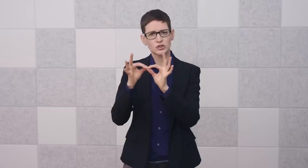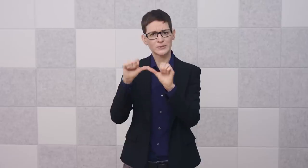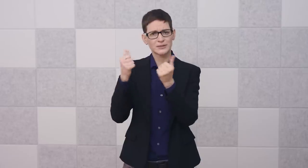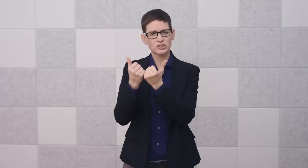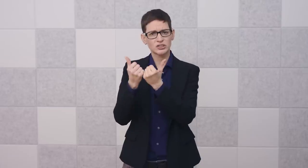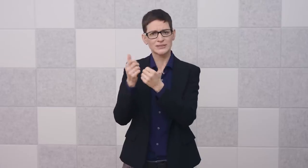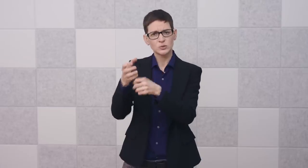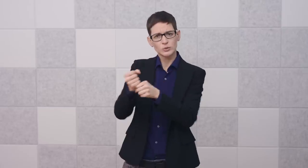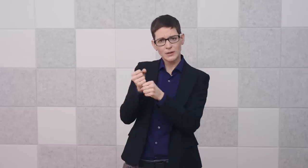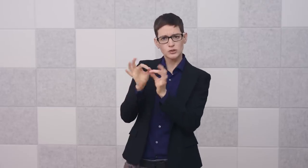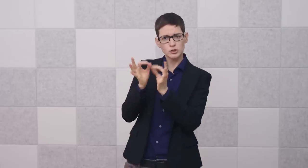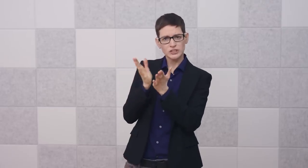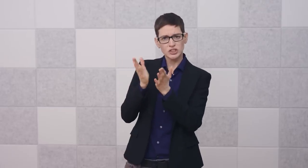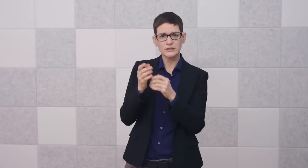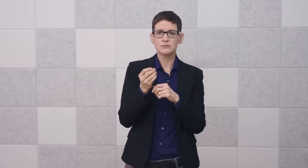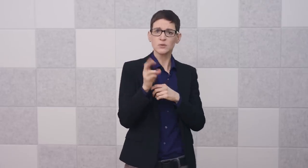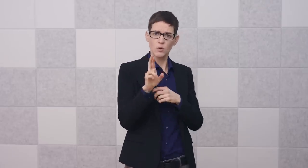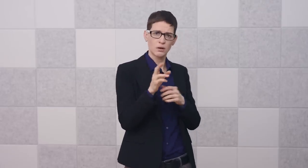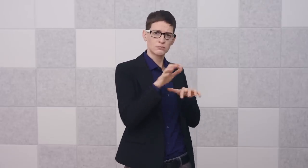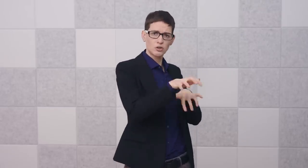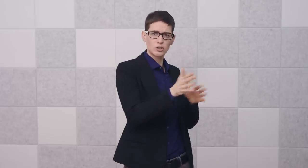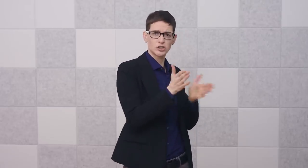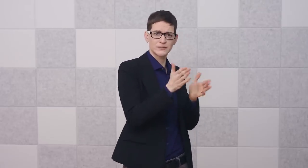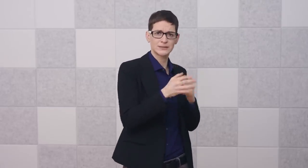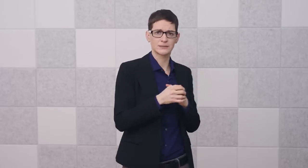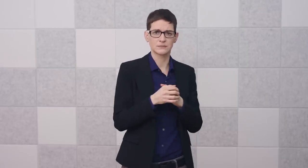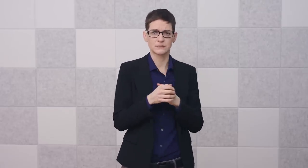you or your office staff will need to request an interpreter or CART provider